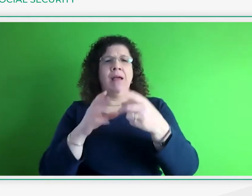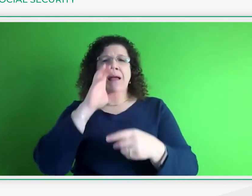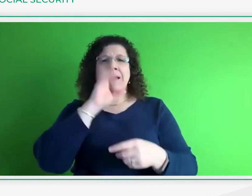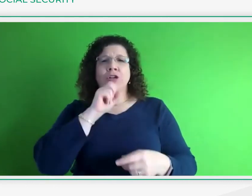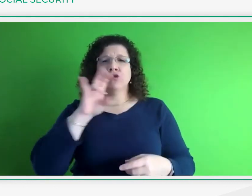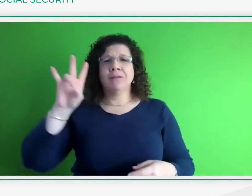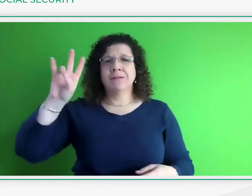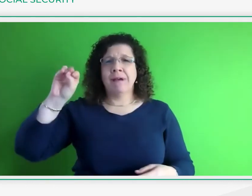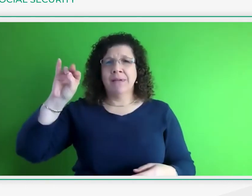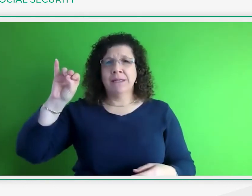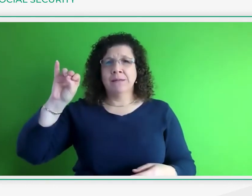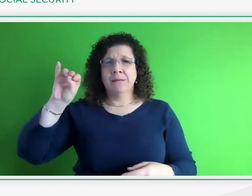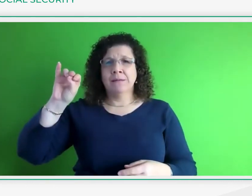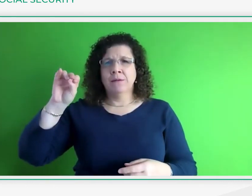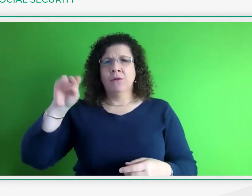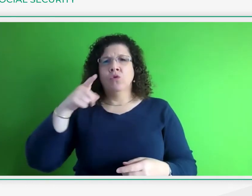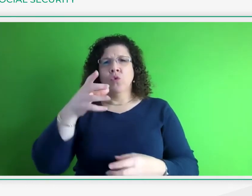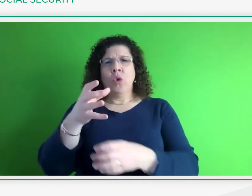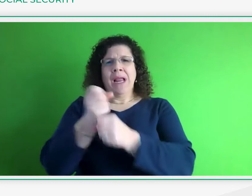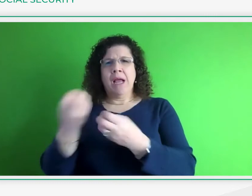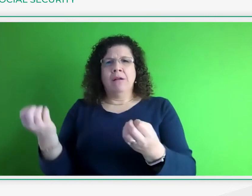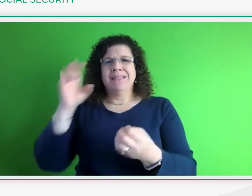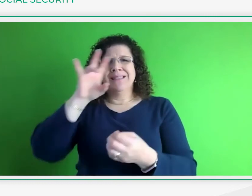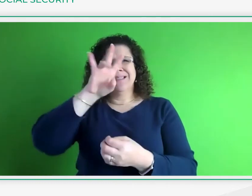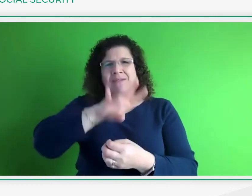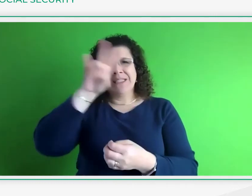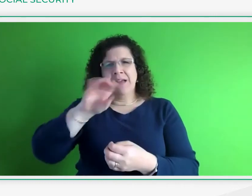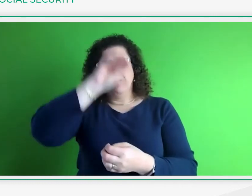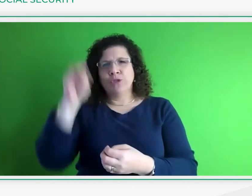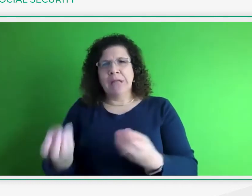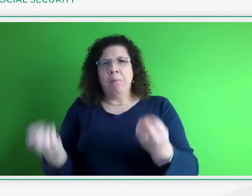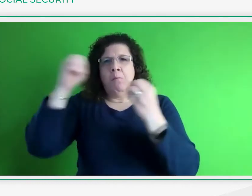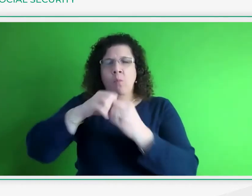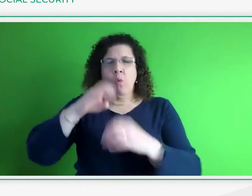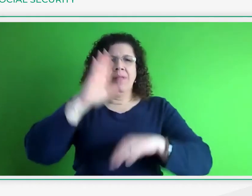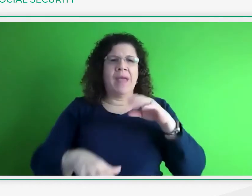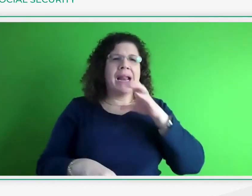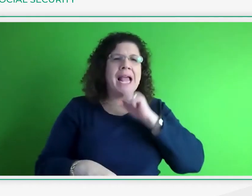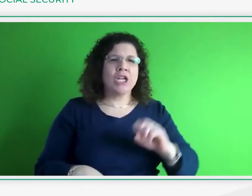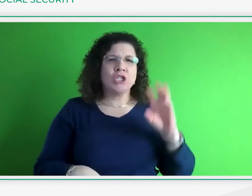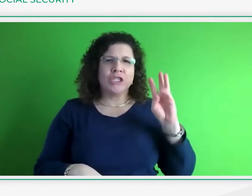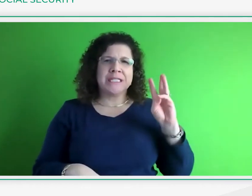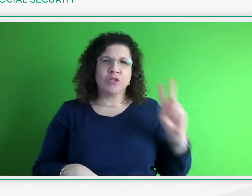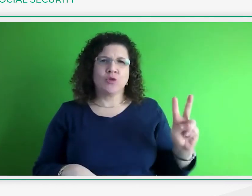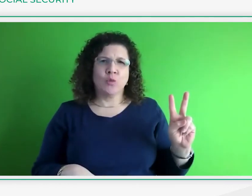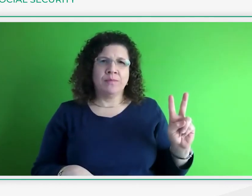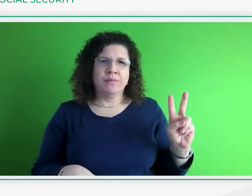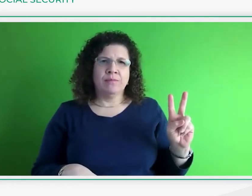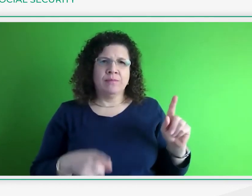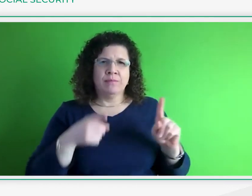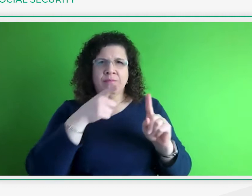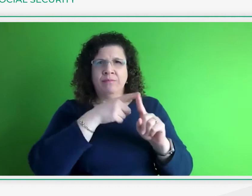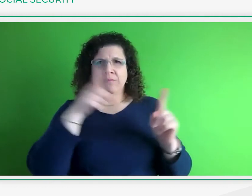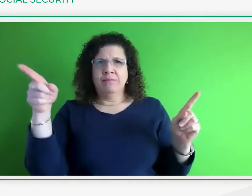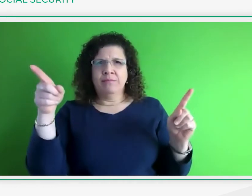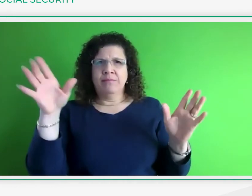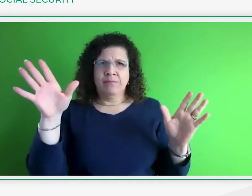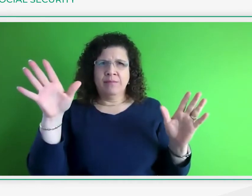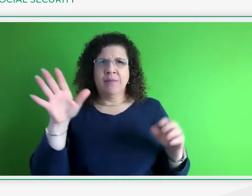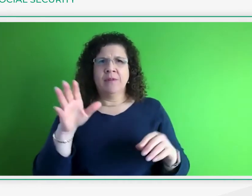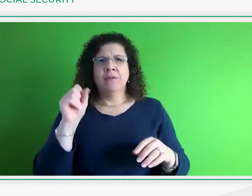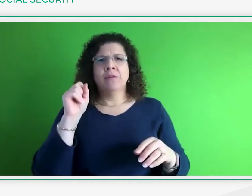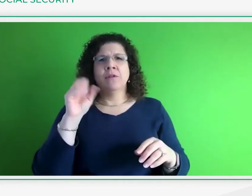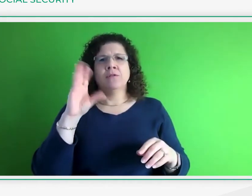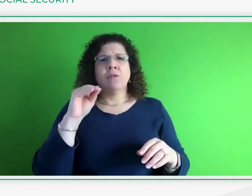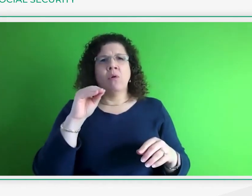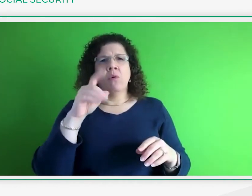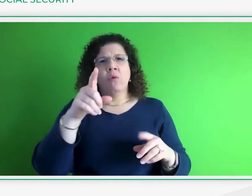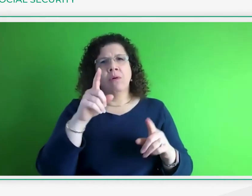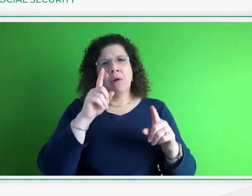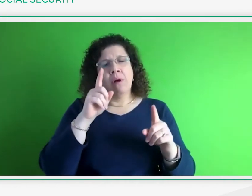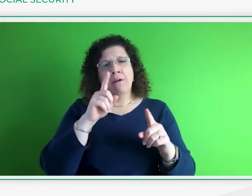And then here you see at the age of 70, you can get 77% more income than you would